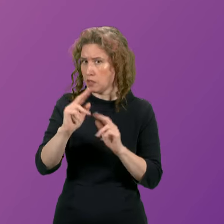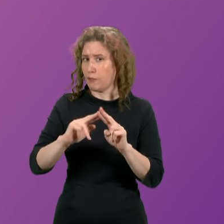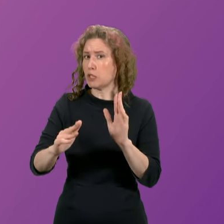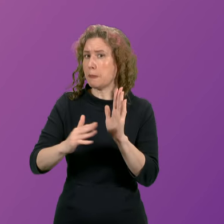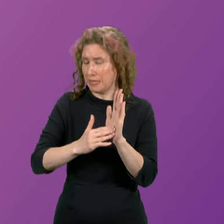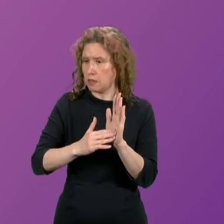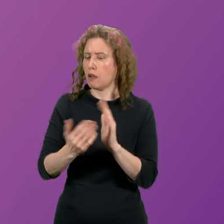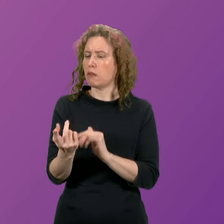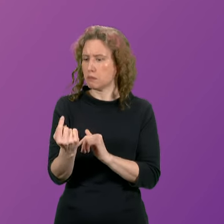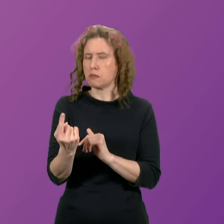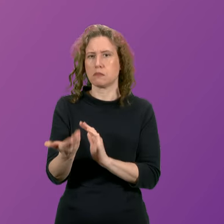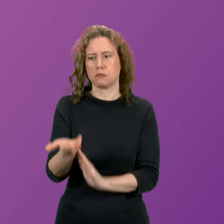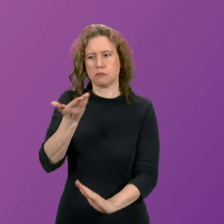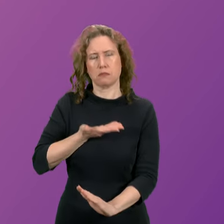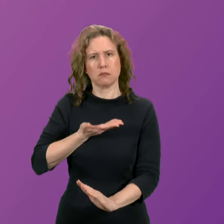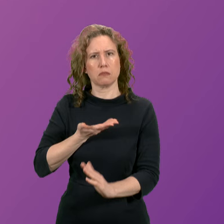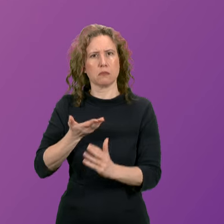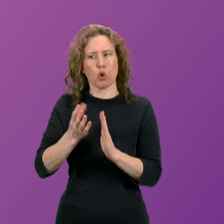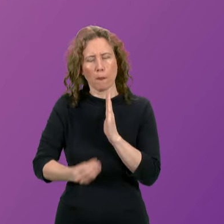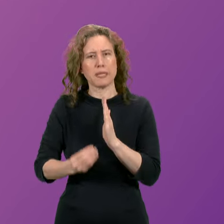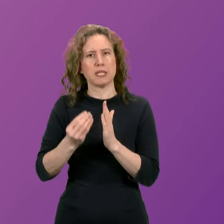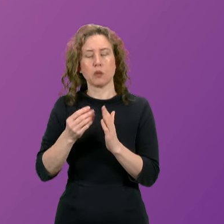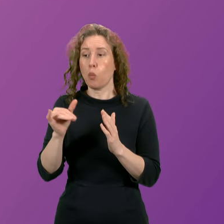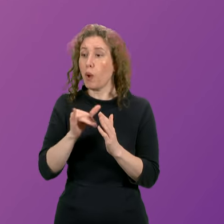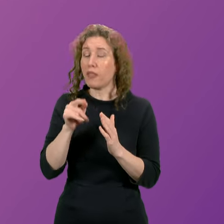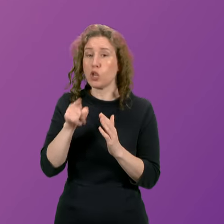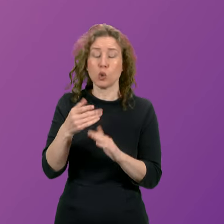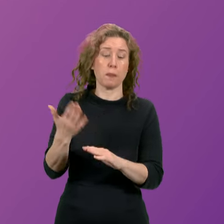to provide copies of correspondence made whether or not he was a back bencher?